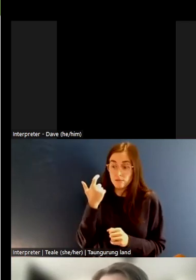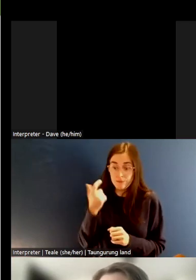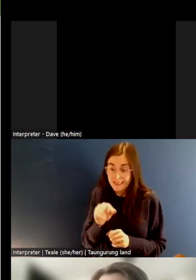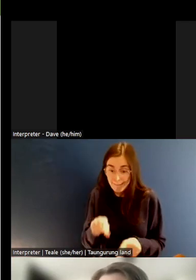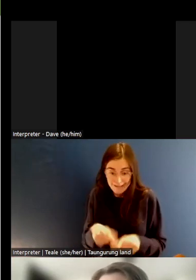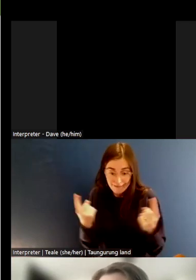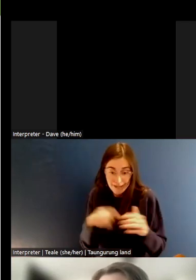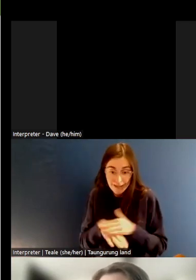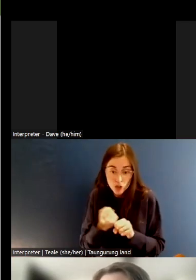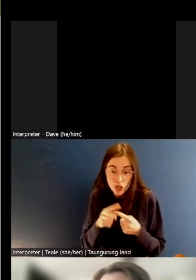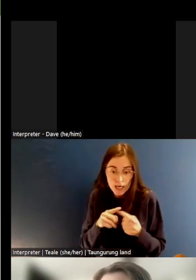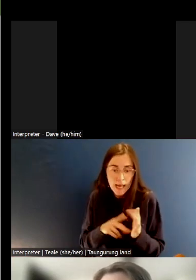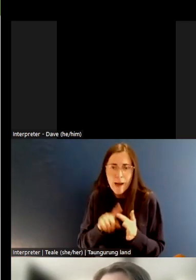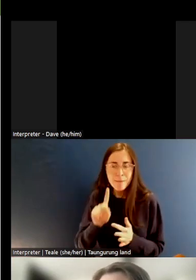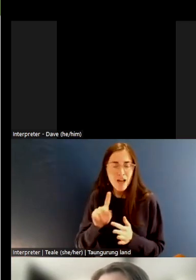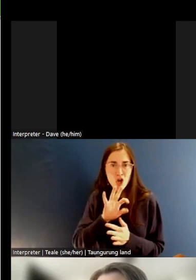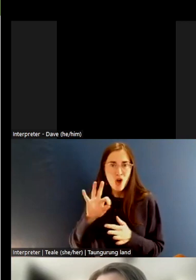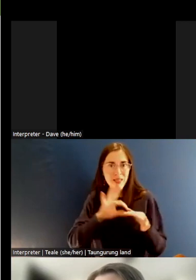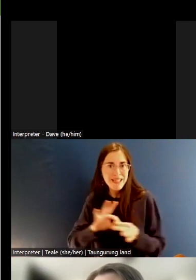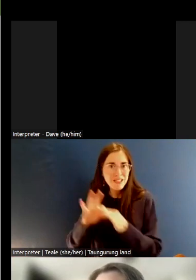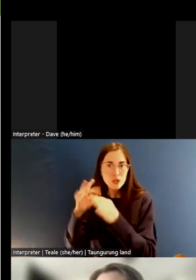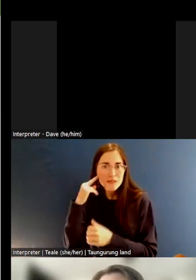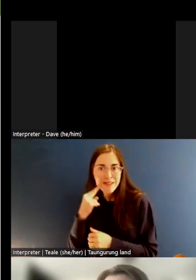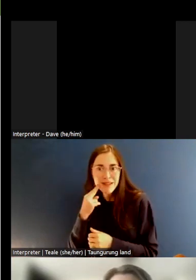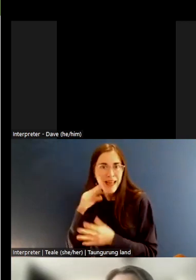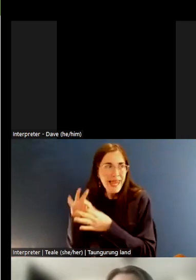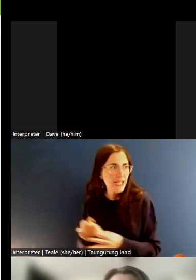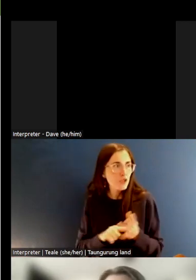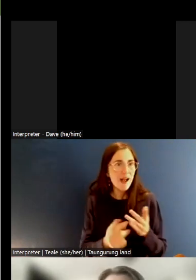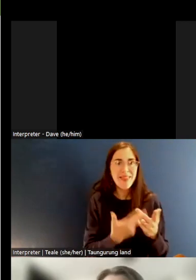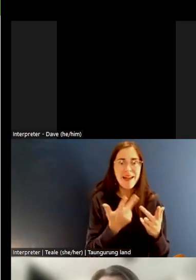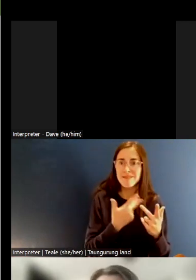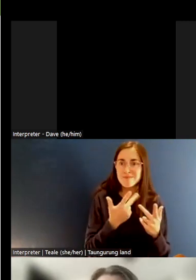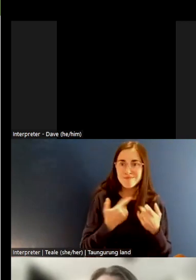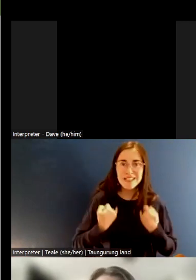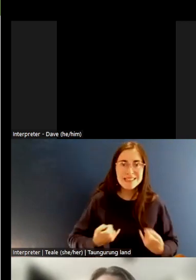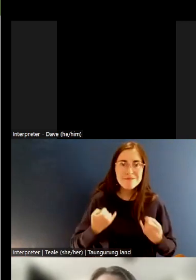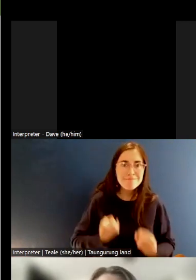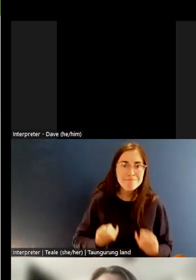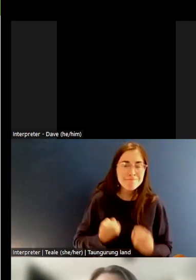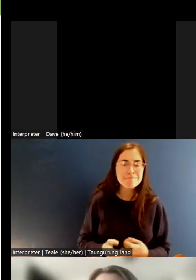that we are looking for. And that can be different. Obviously, the different types of tests that I showed you